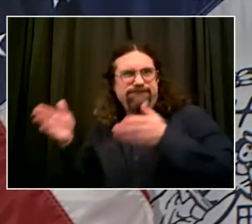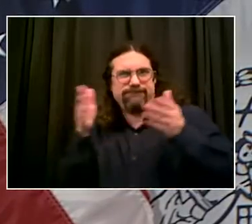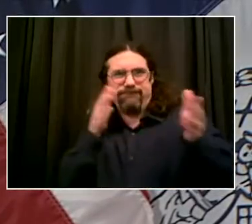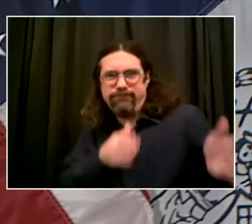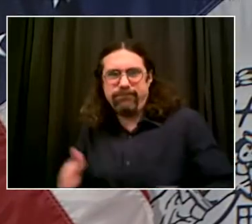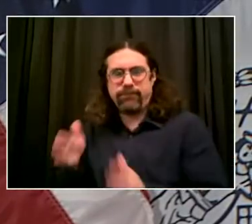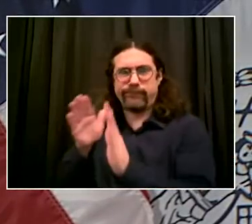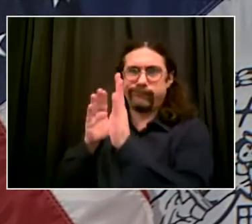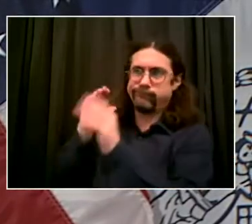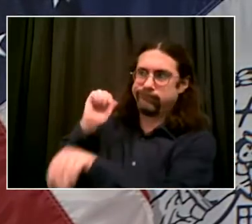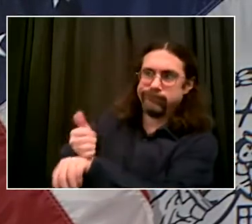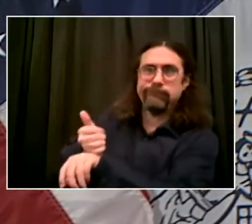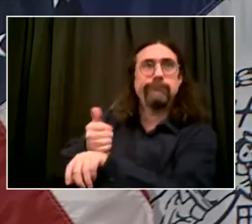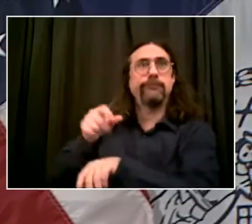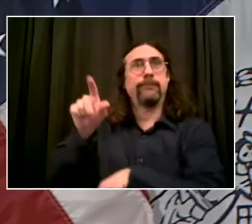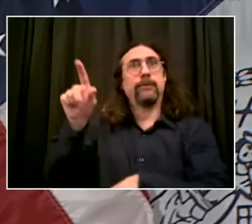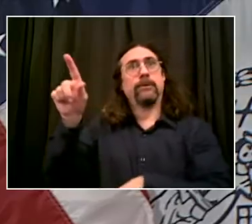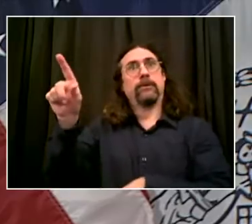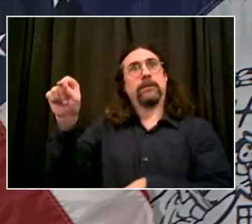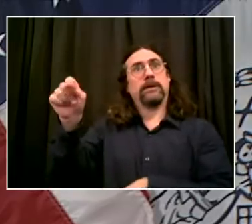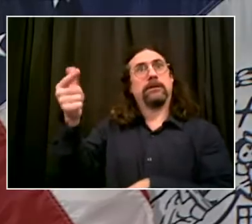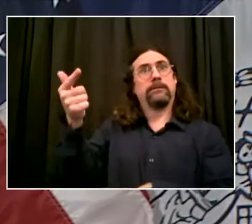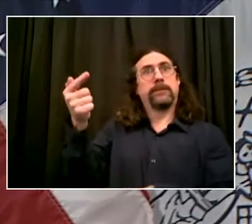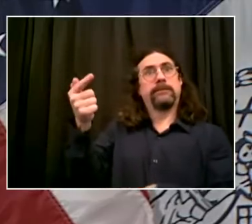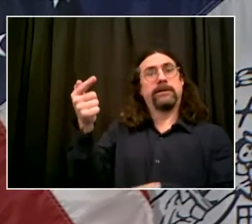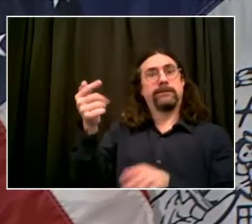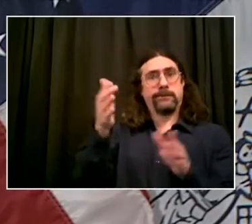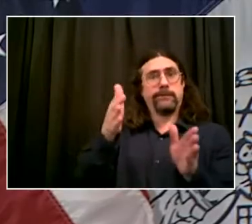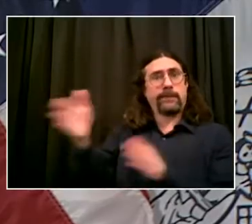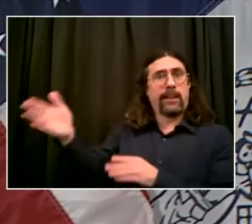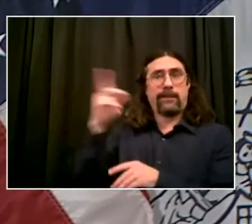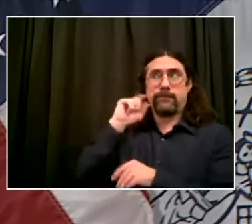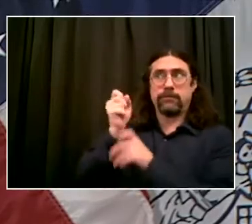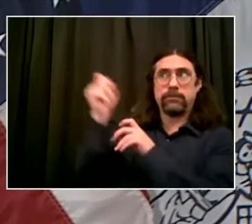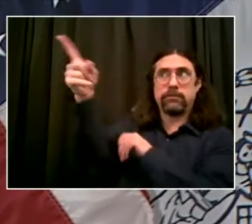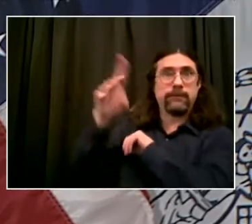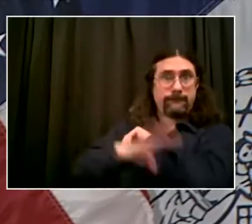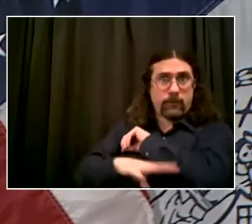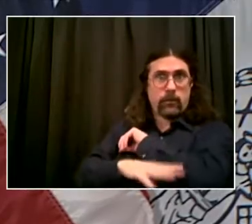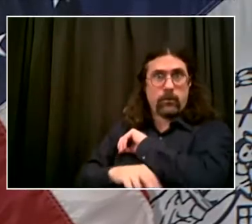WE PUT TOGETETEHR R A 200 21 ACHIEVEMENT PLAN WE ARE NINE MONTHS OUT FROM THE OPENING OF